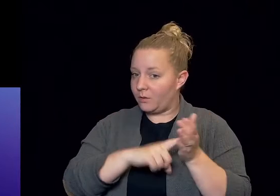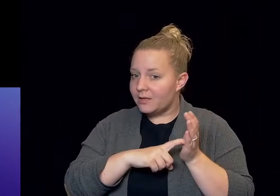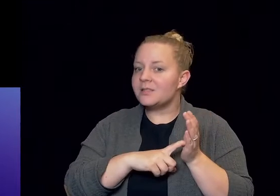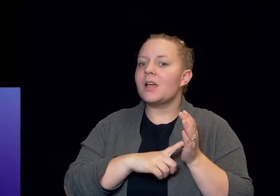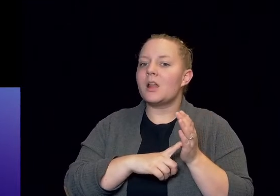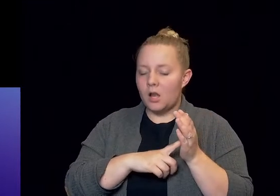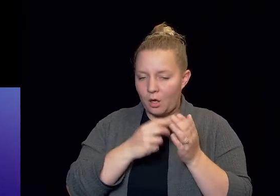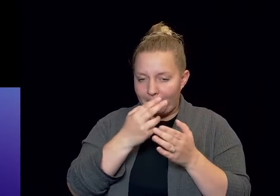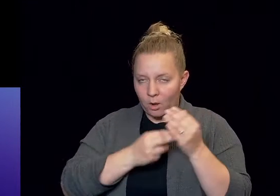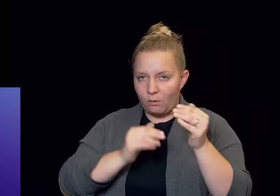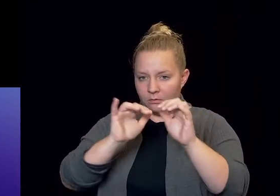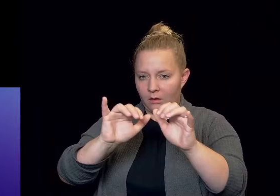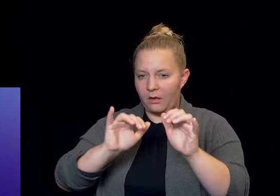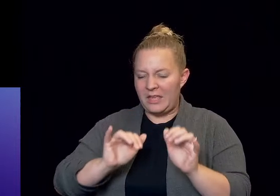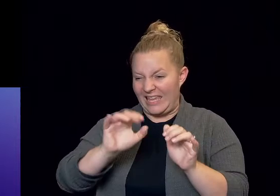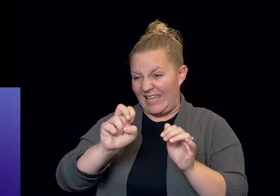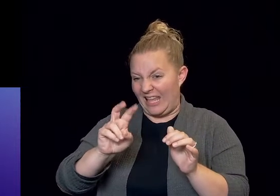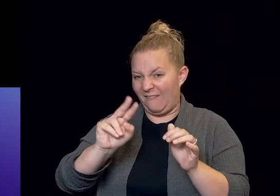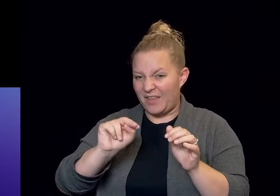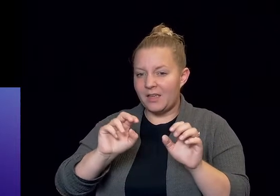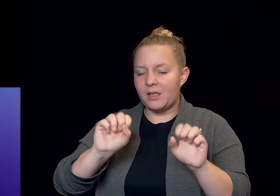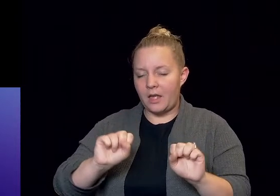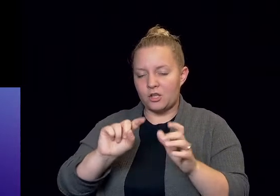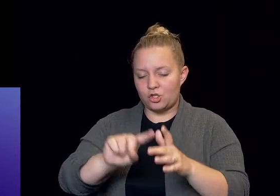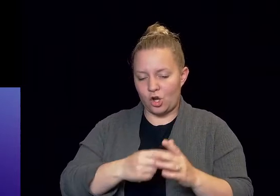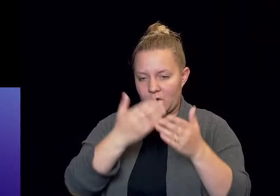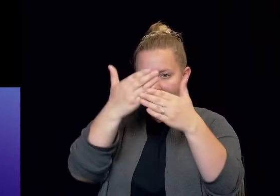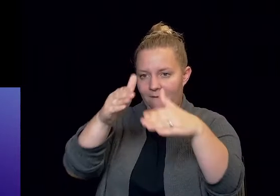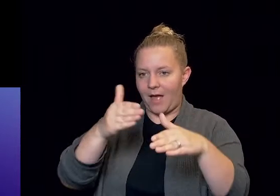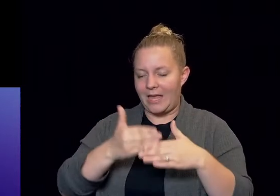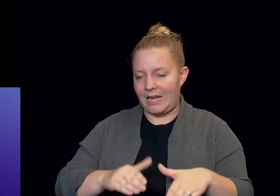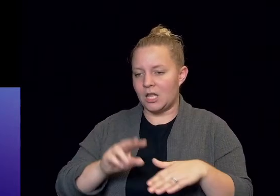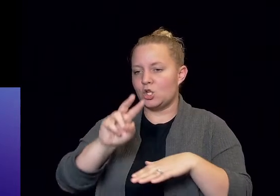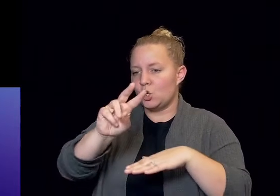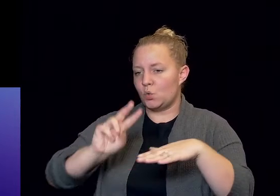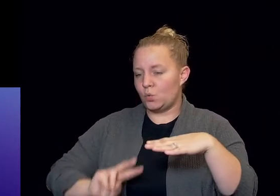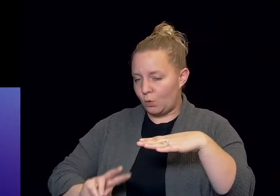are even, you can just start by dividing by 2. So, dividing both the top and the bottom by two